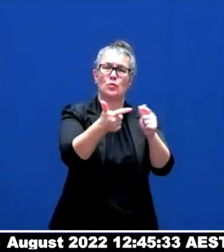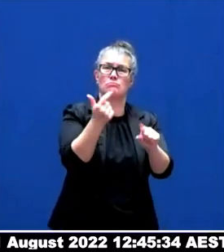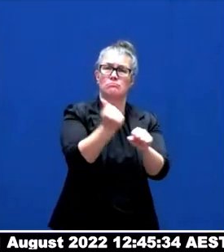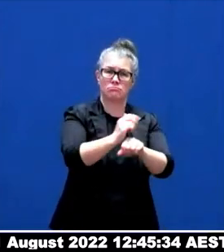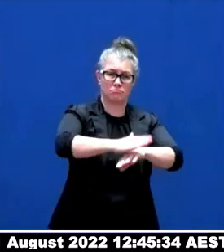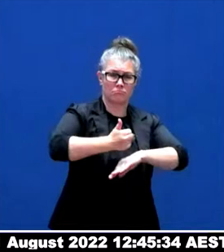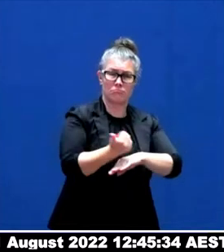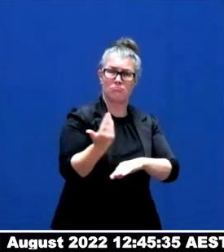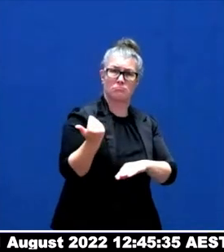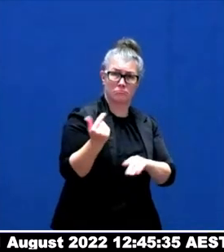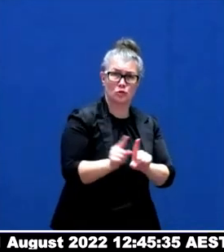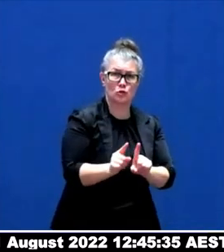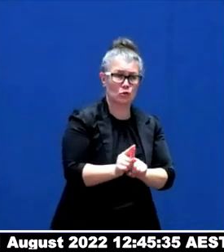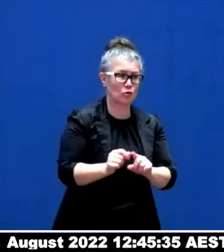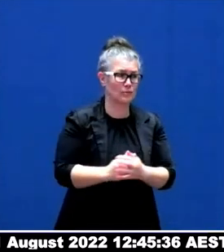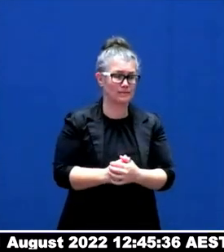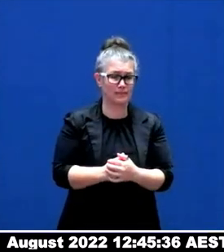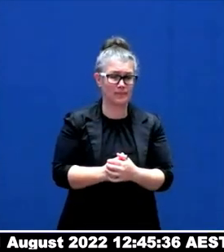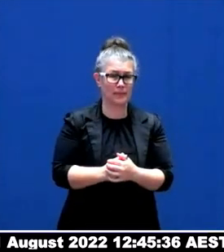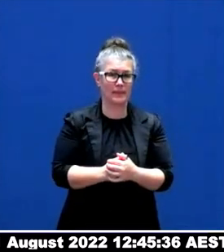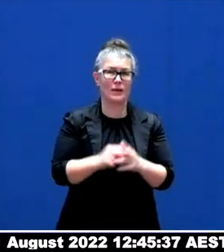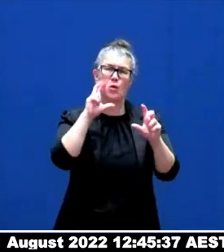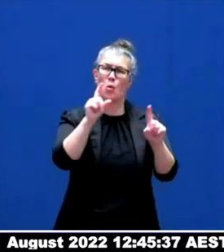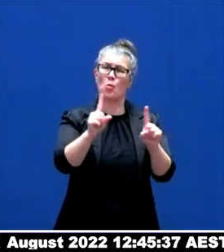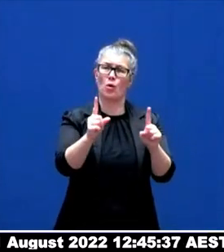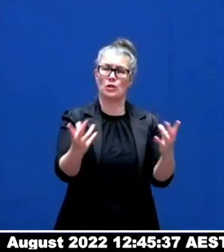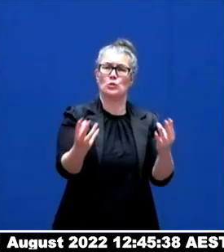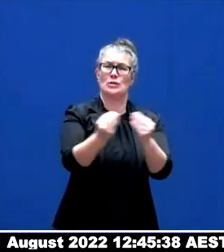One of which is what we've - is called the Together Home Program and that came out in